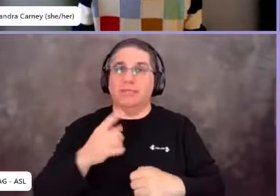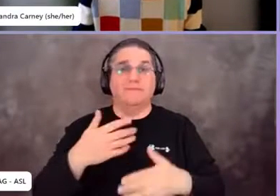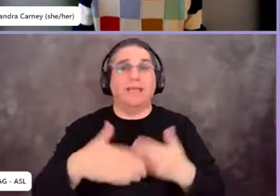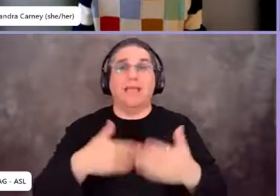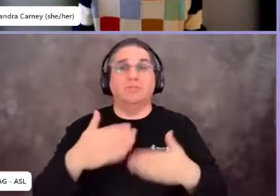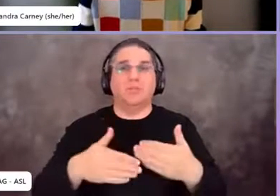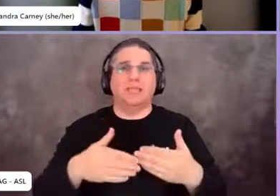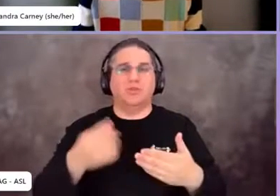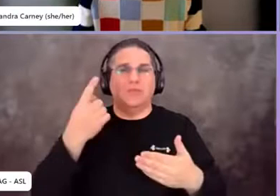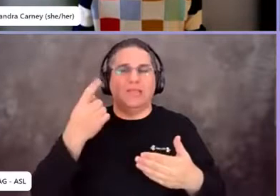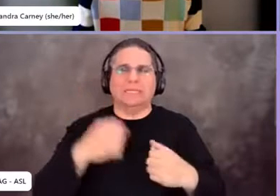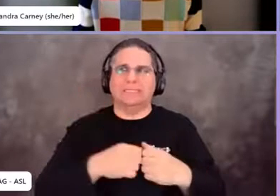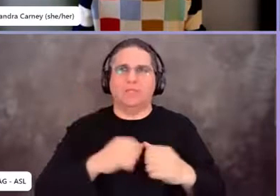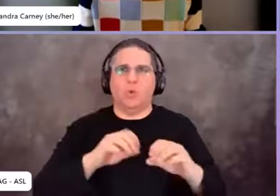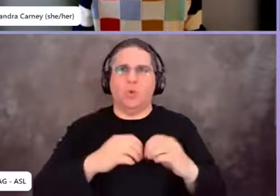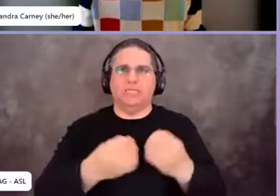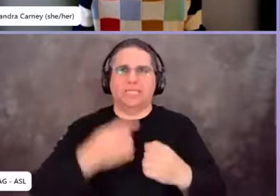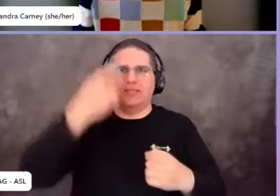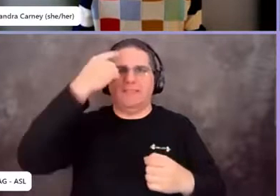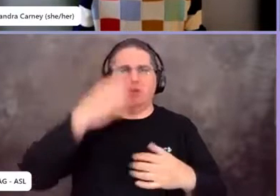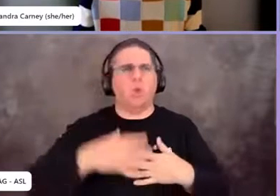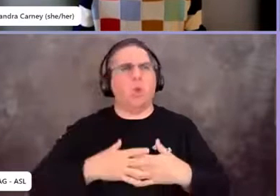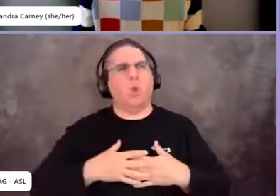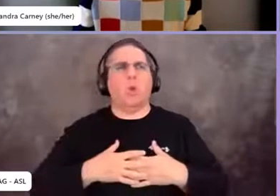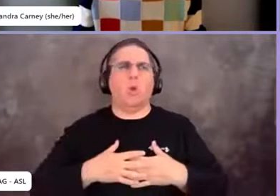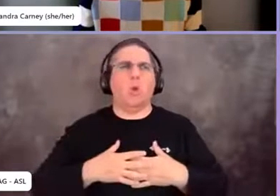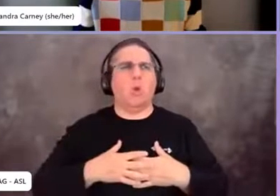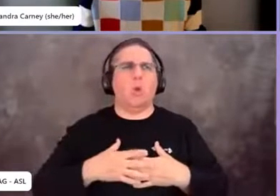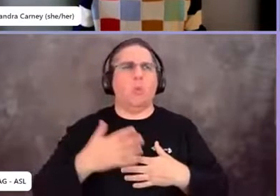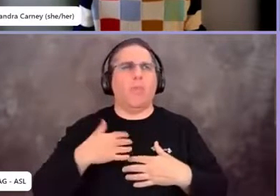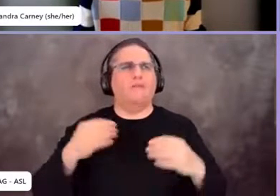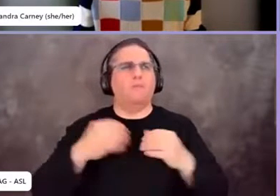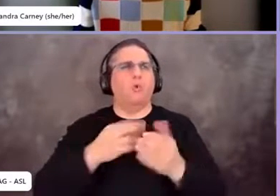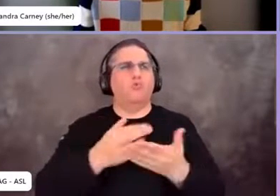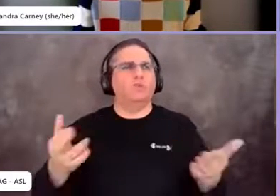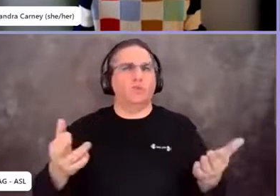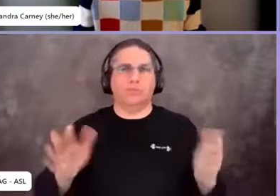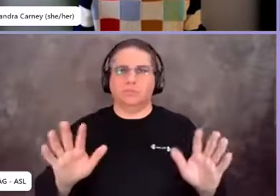It needs a dedicated time. Cited desk is one thing, but